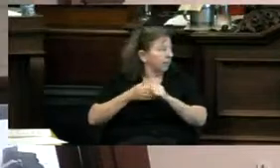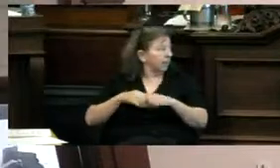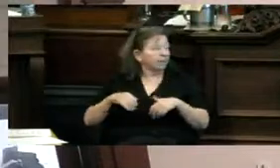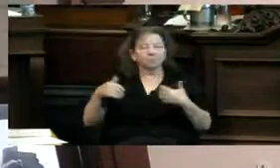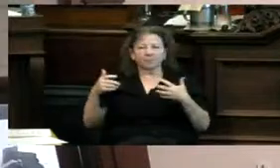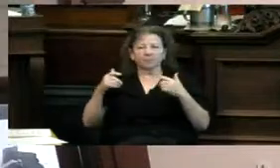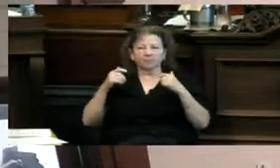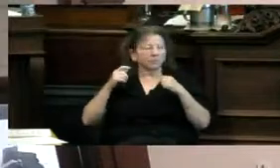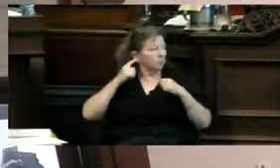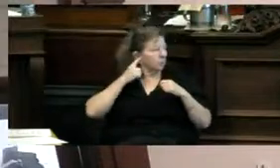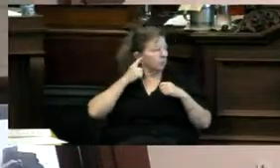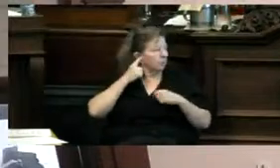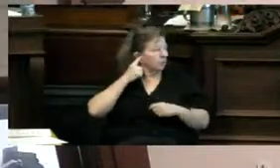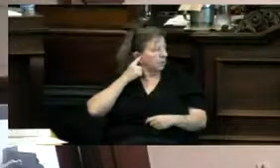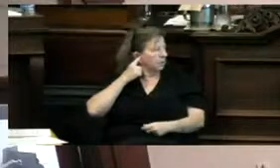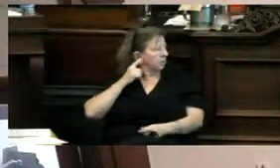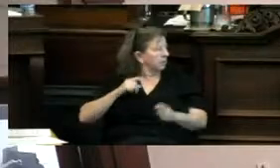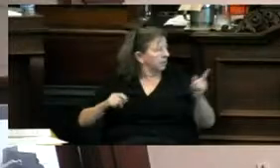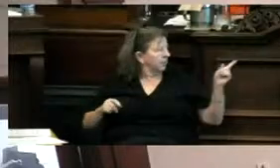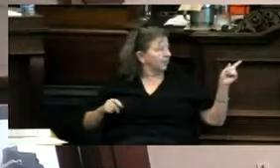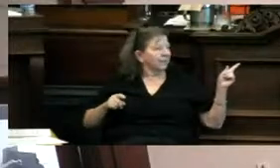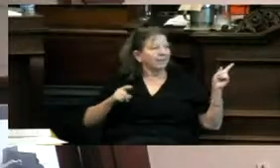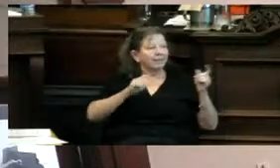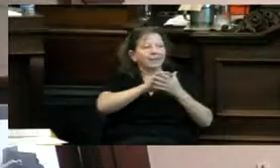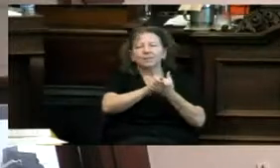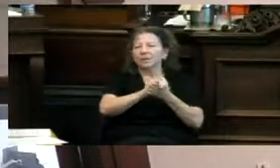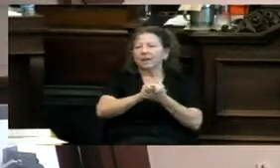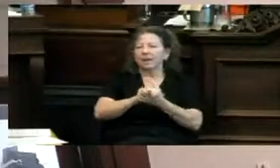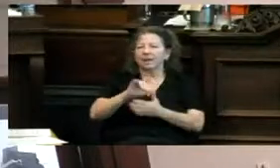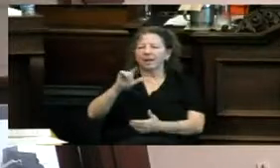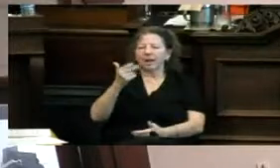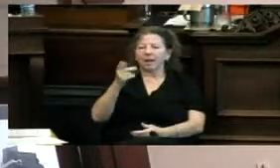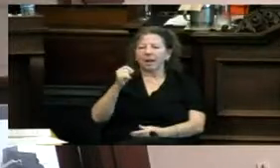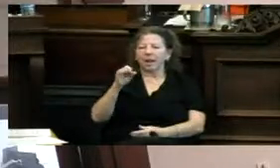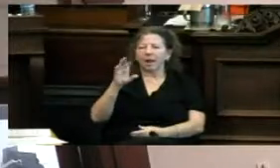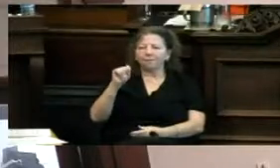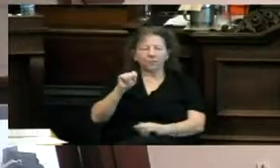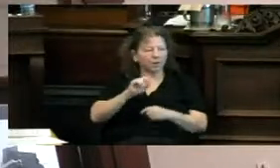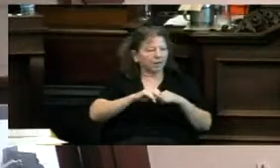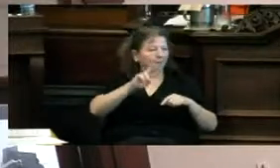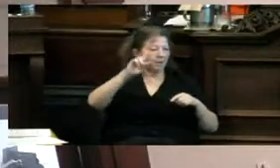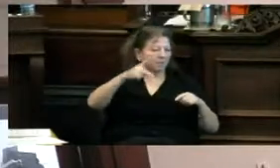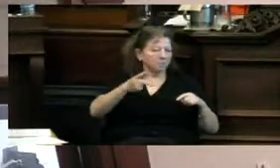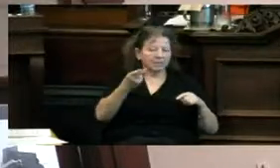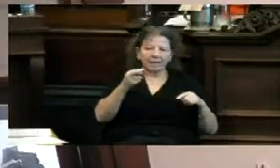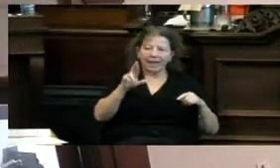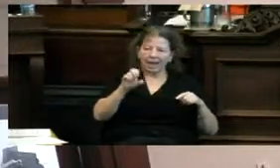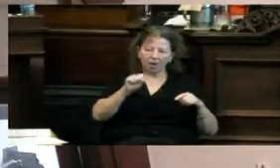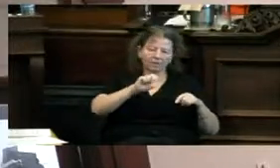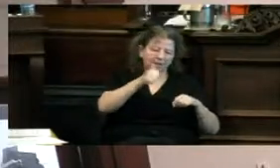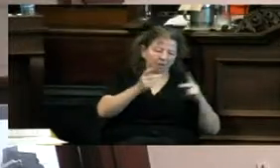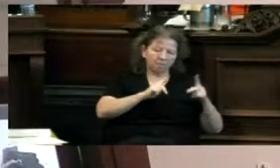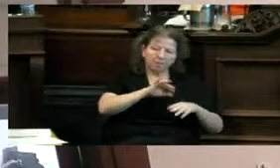staff that we have at City Council and public Safety being led by Darcy. All right. Shout